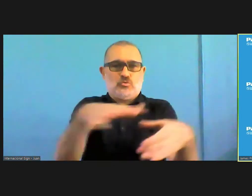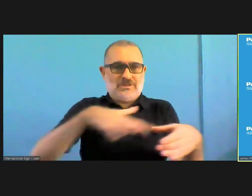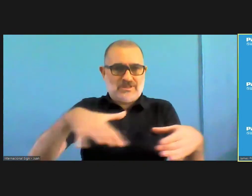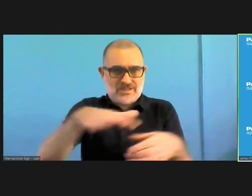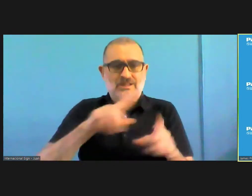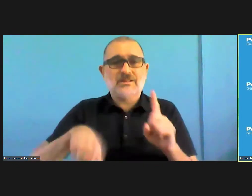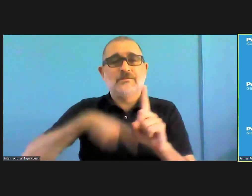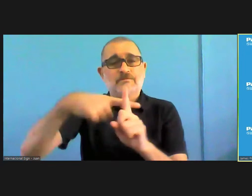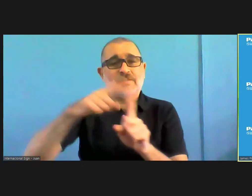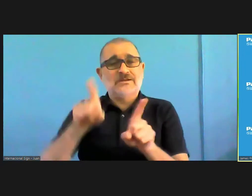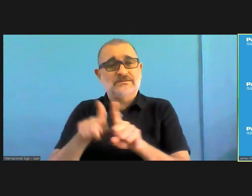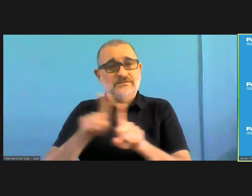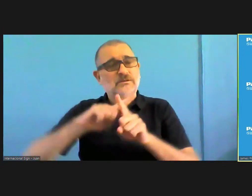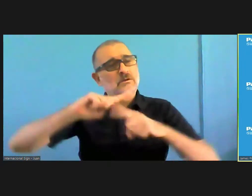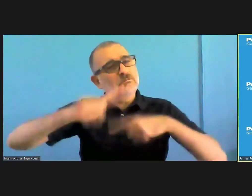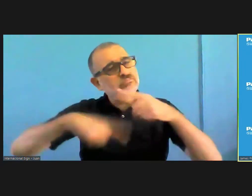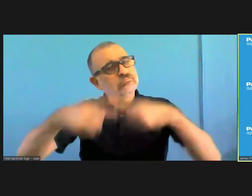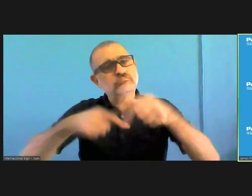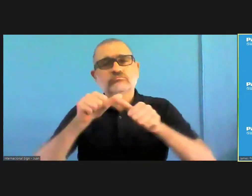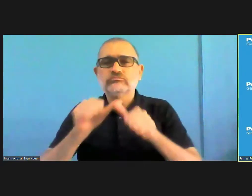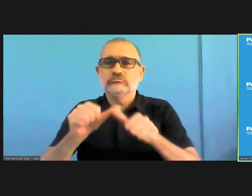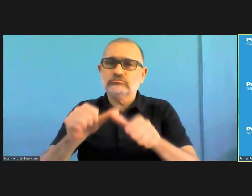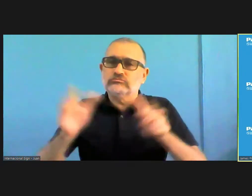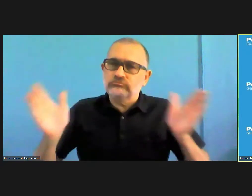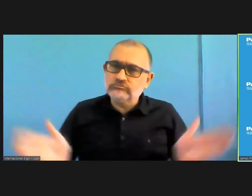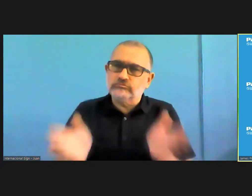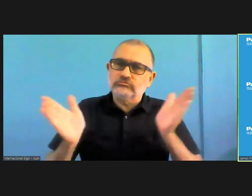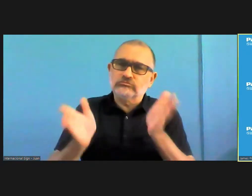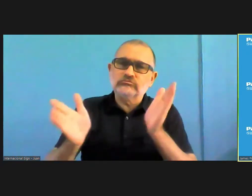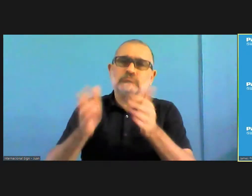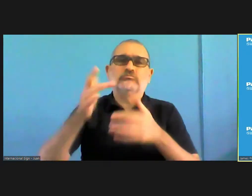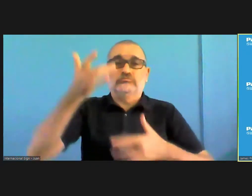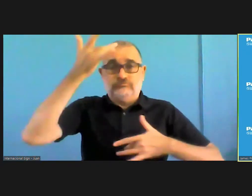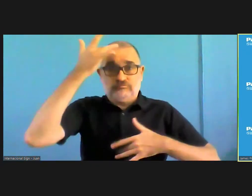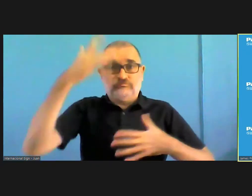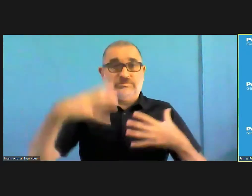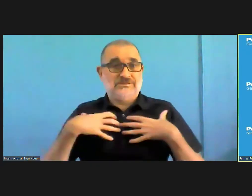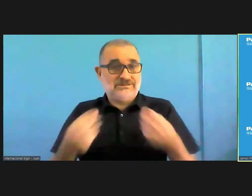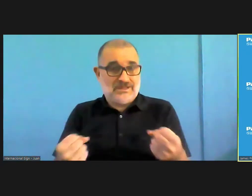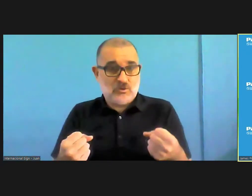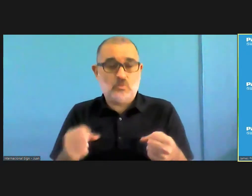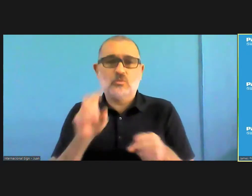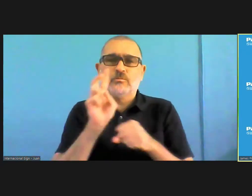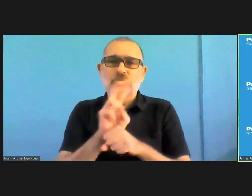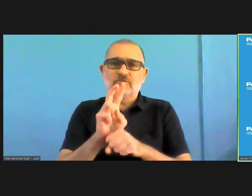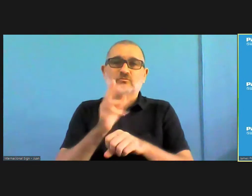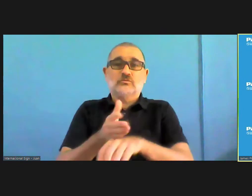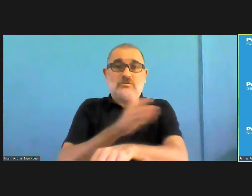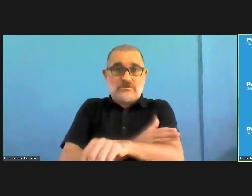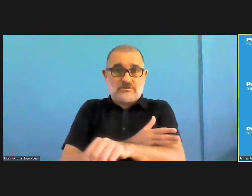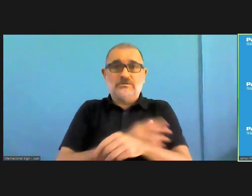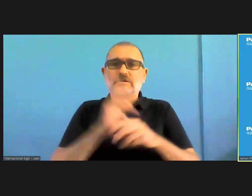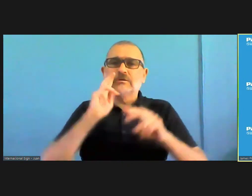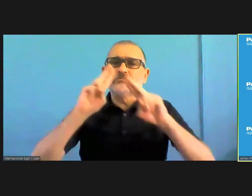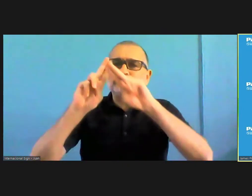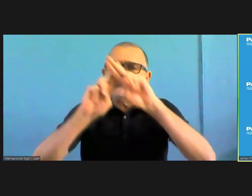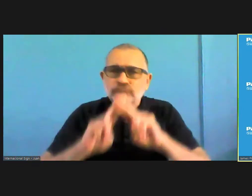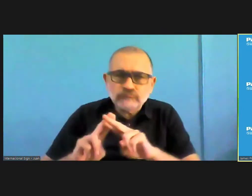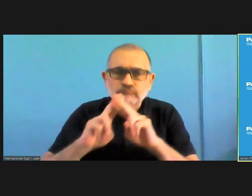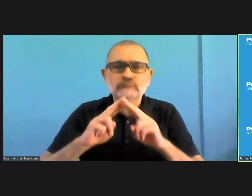treatment, and palliation, if so required. We're calling on member states in our governing bodies this year to really